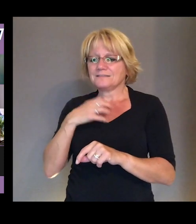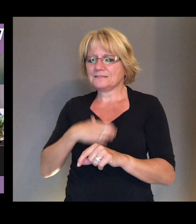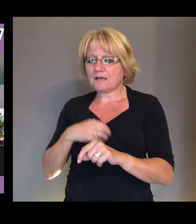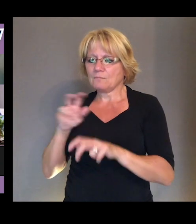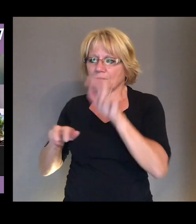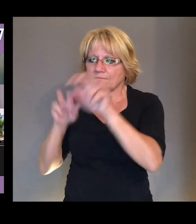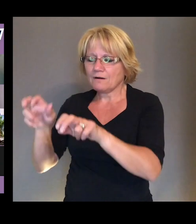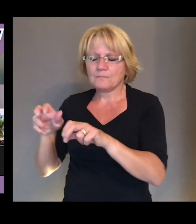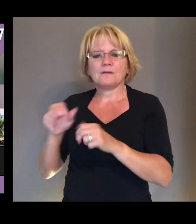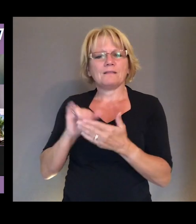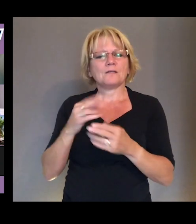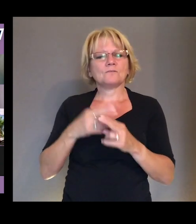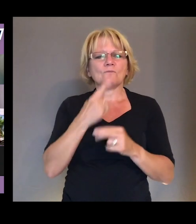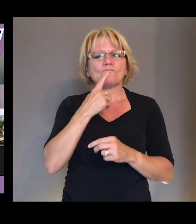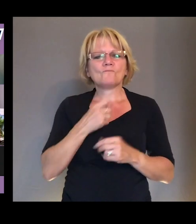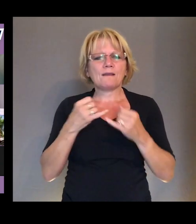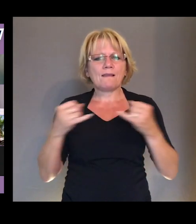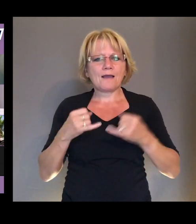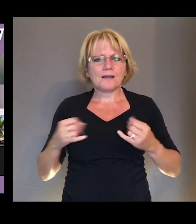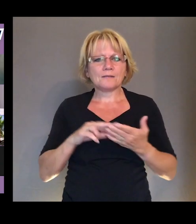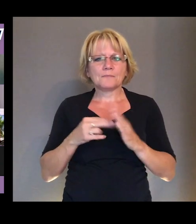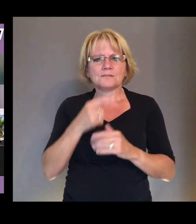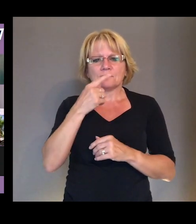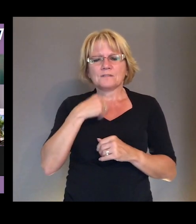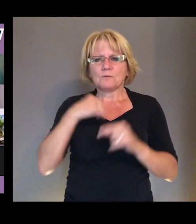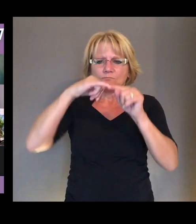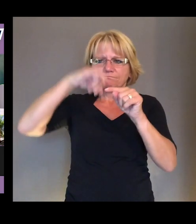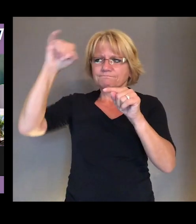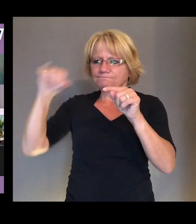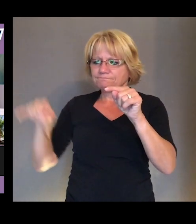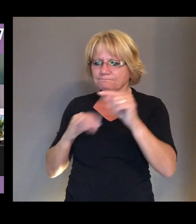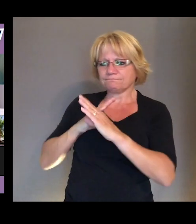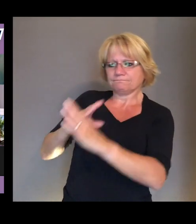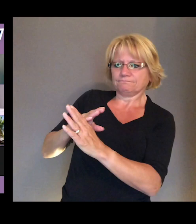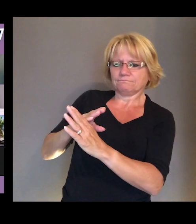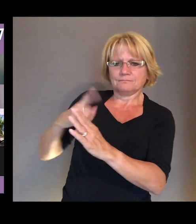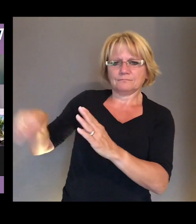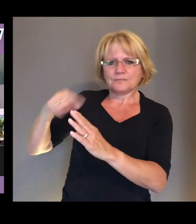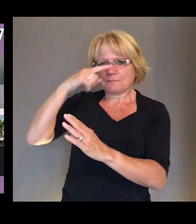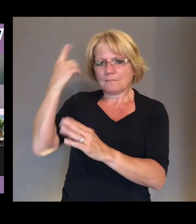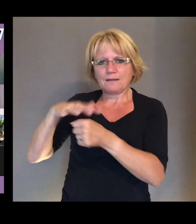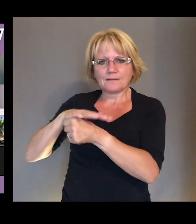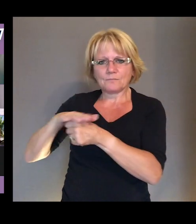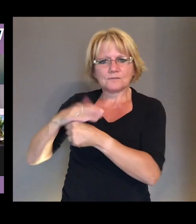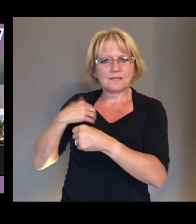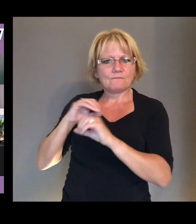This practice was called red lining and it usually blocked off entire black neighborhoods from access to private and public investments.